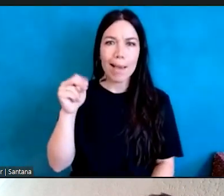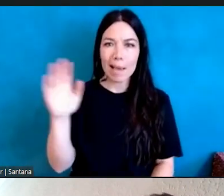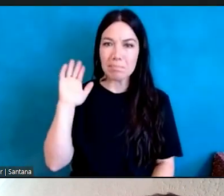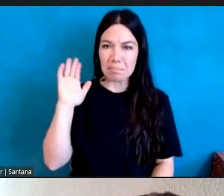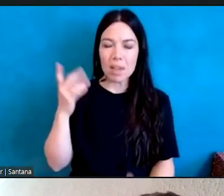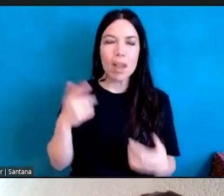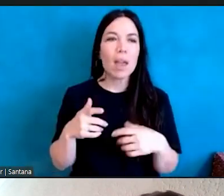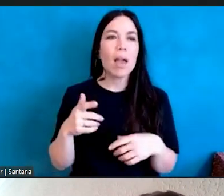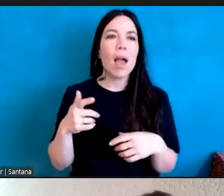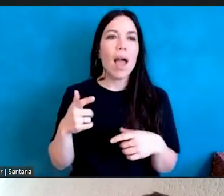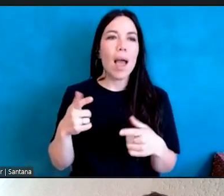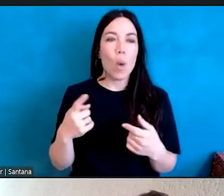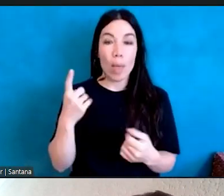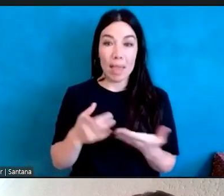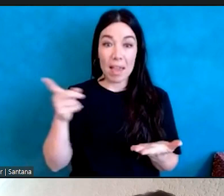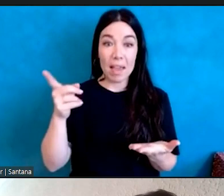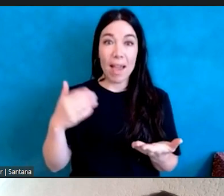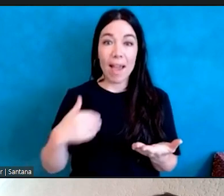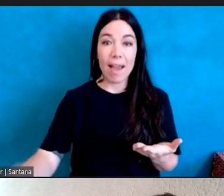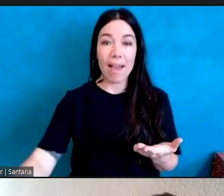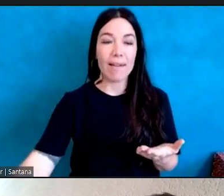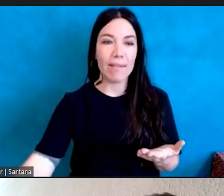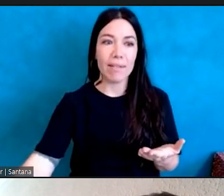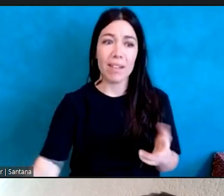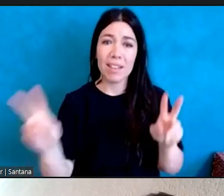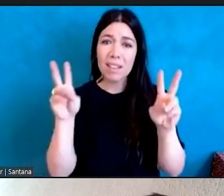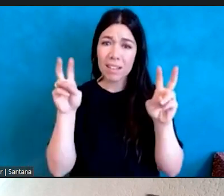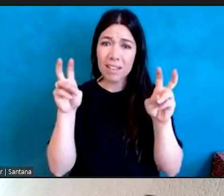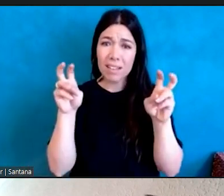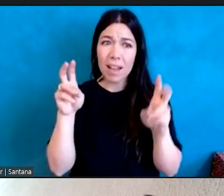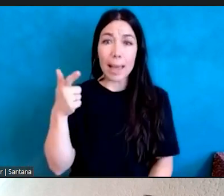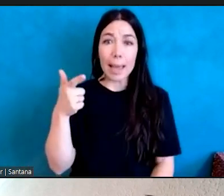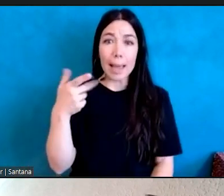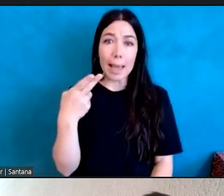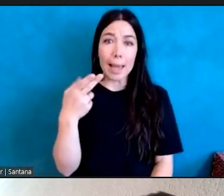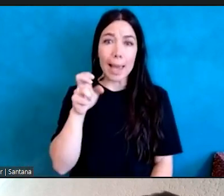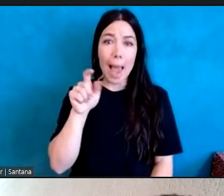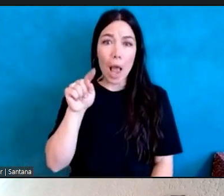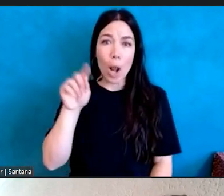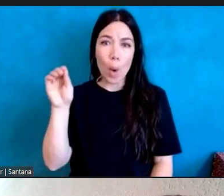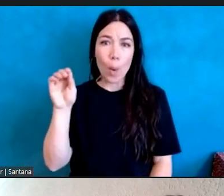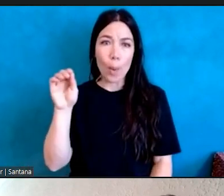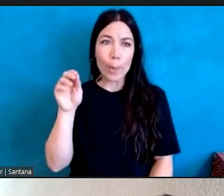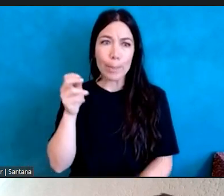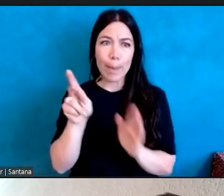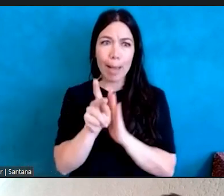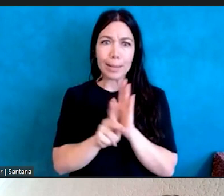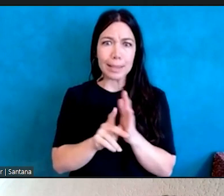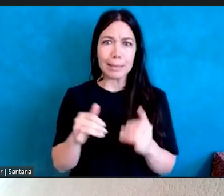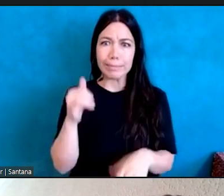believe it or not, as the ghetto policy. And the idea in Denmark is that particular areas are designated, ghettos.